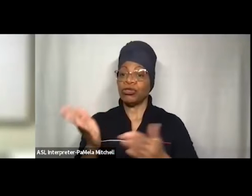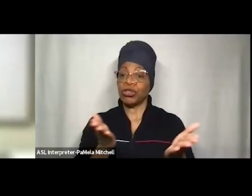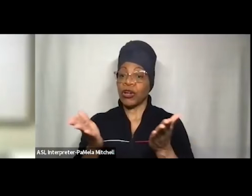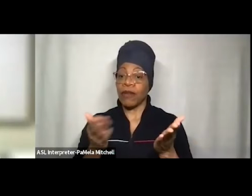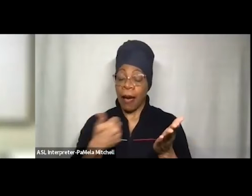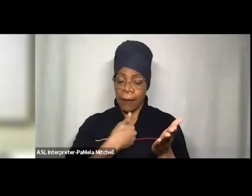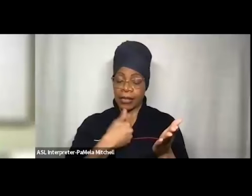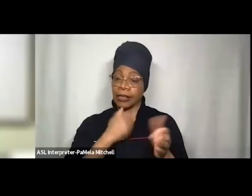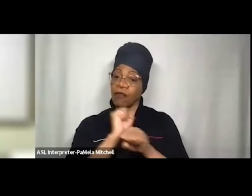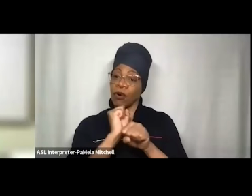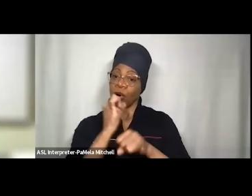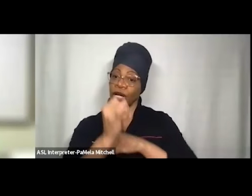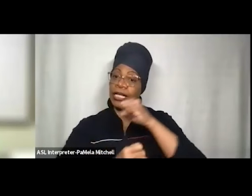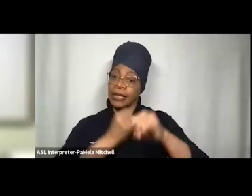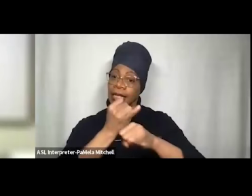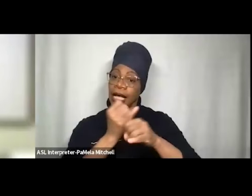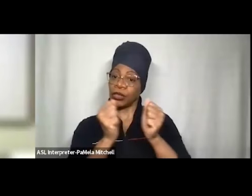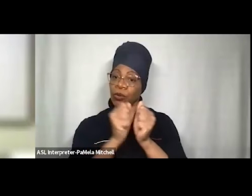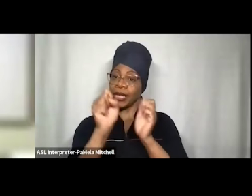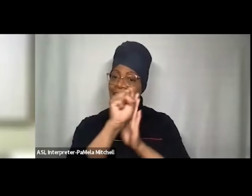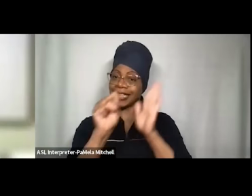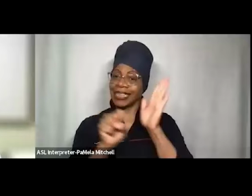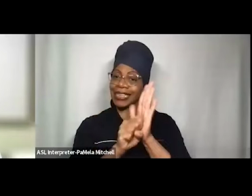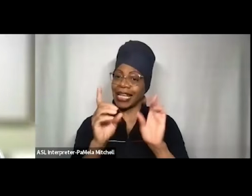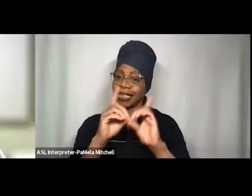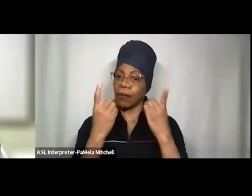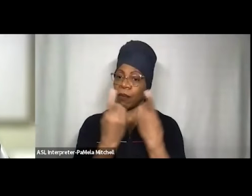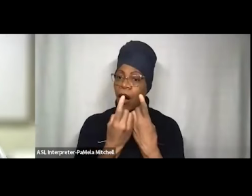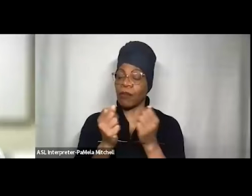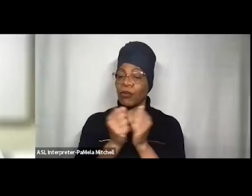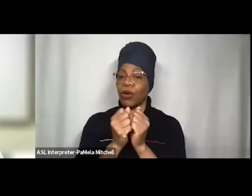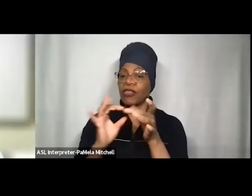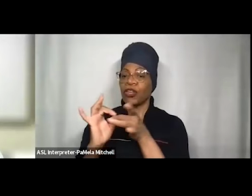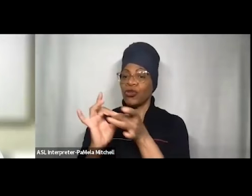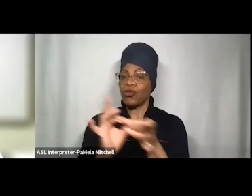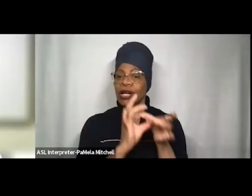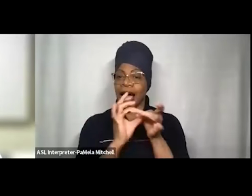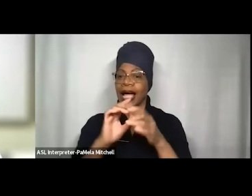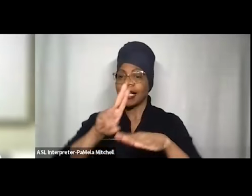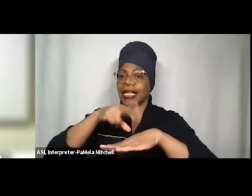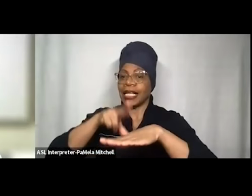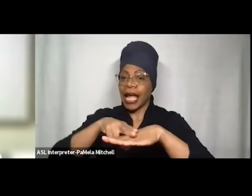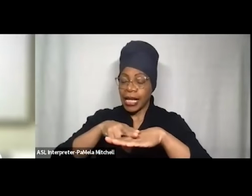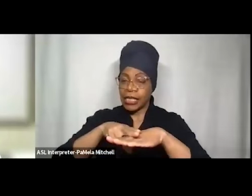with the State Department right now with the United Nations, The Colombo Plan, particularly working with low and middle income countries.